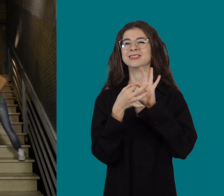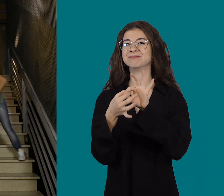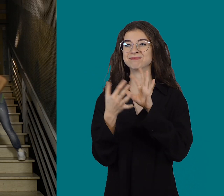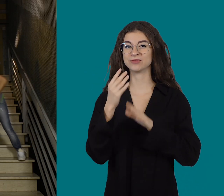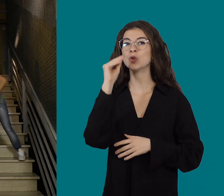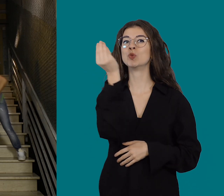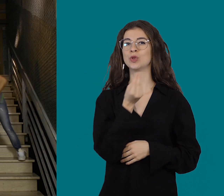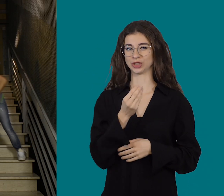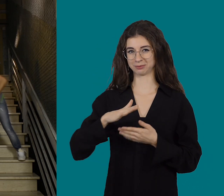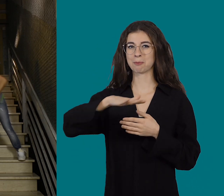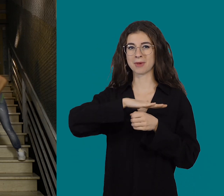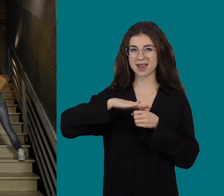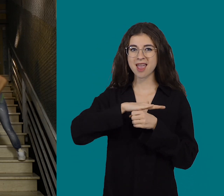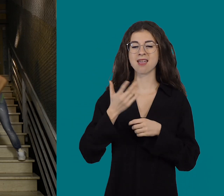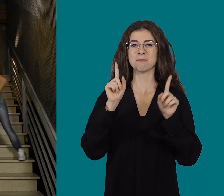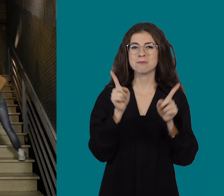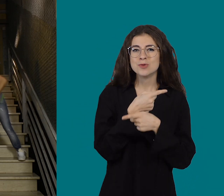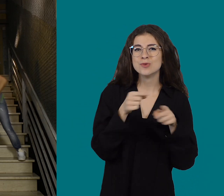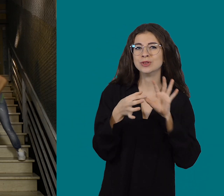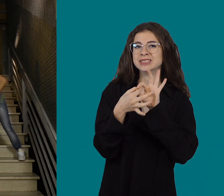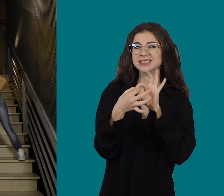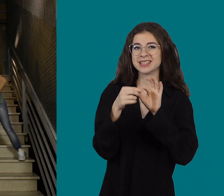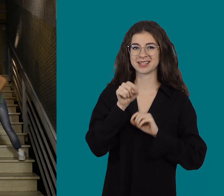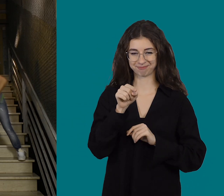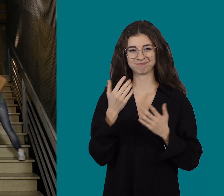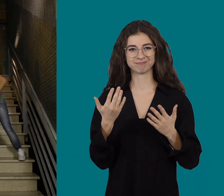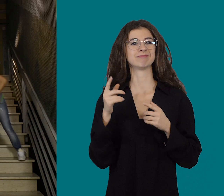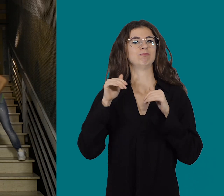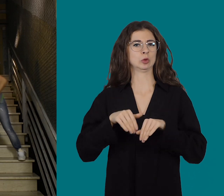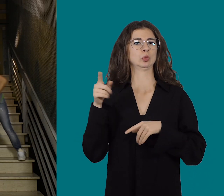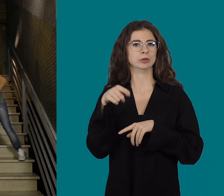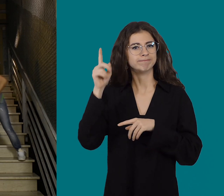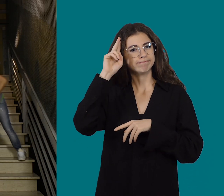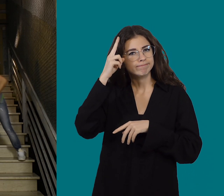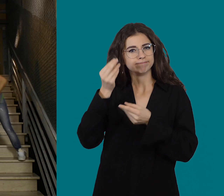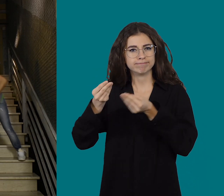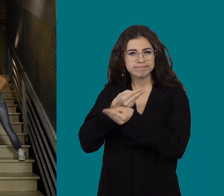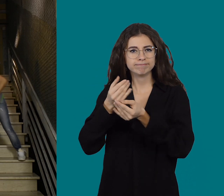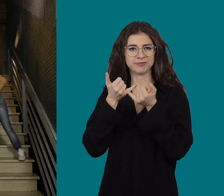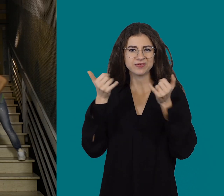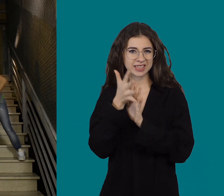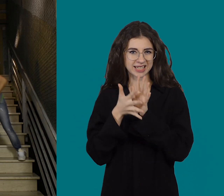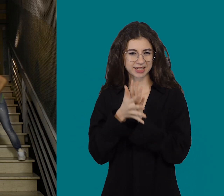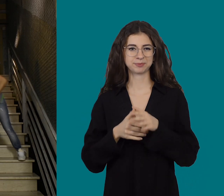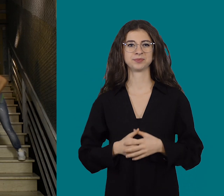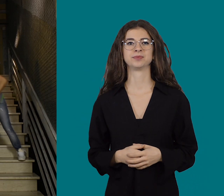they must be reworked in the artistic field and the musik with appropriate signs.